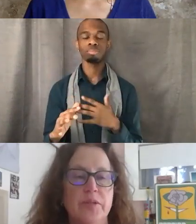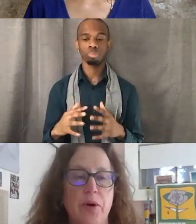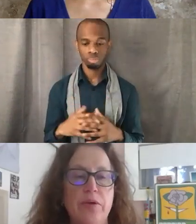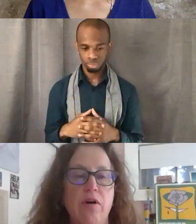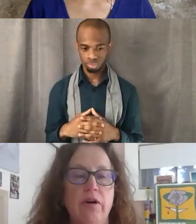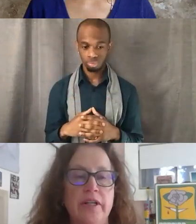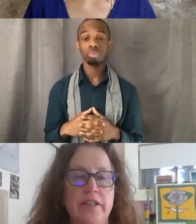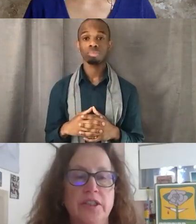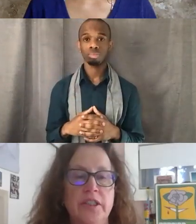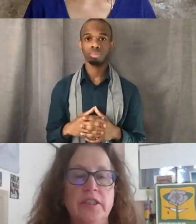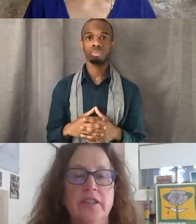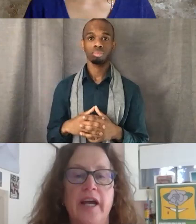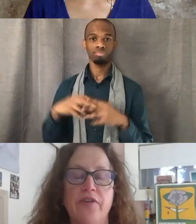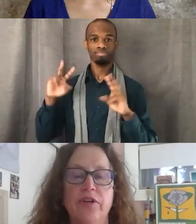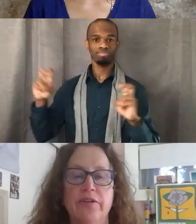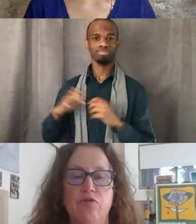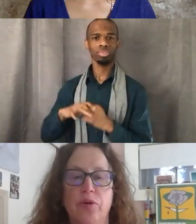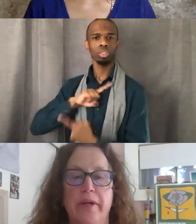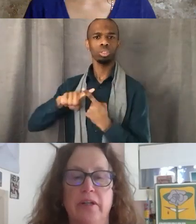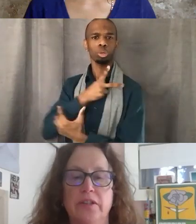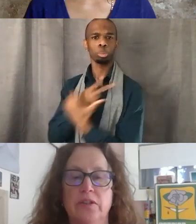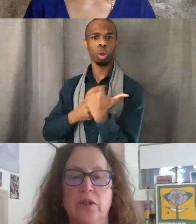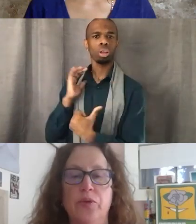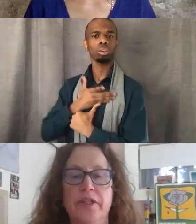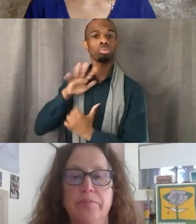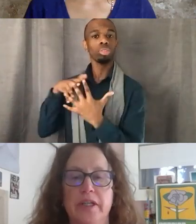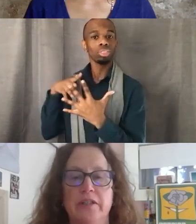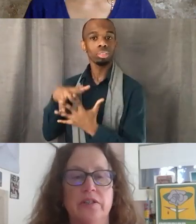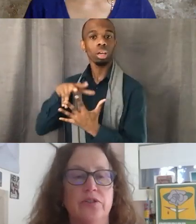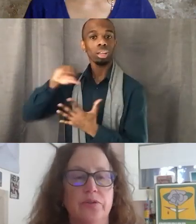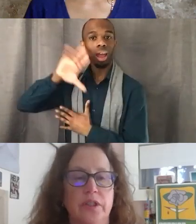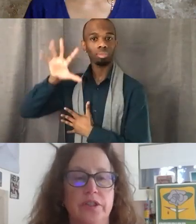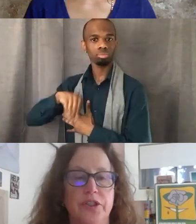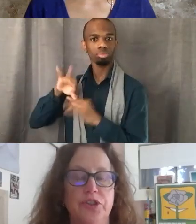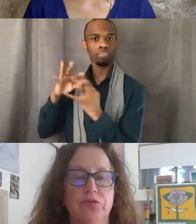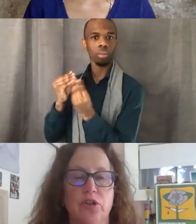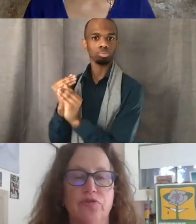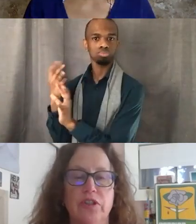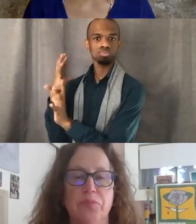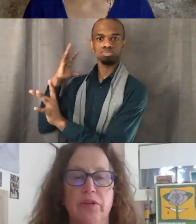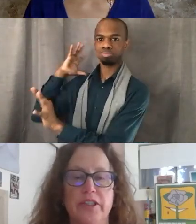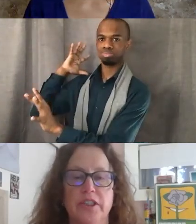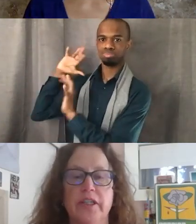To both our Indigenous and African forebears, we commit to the continued struggle for liberation